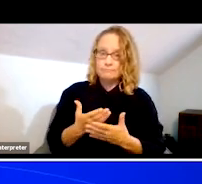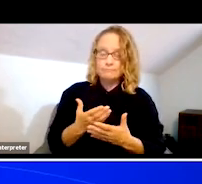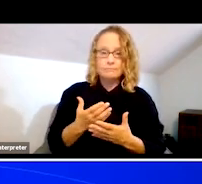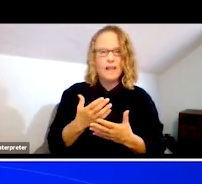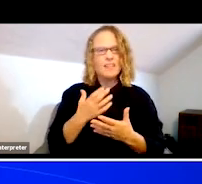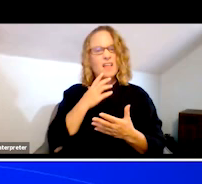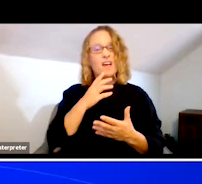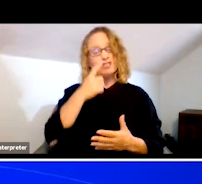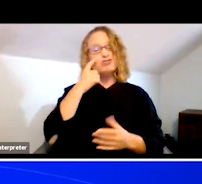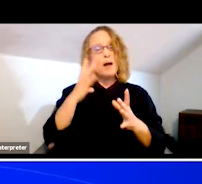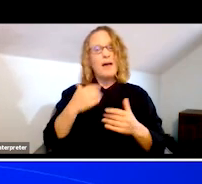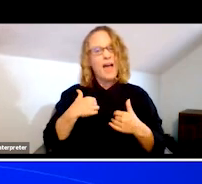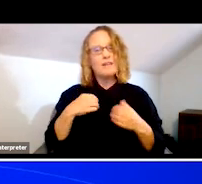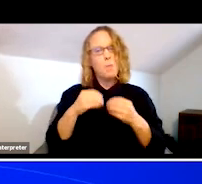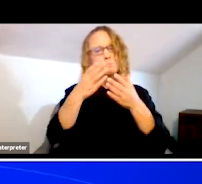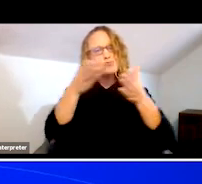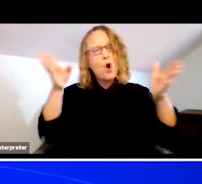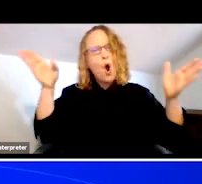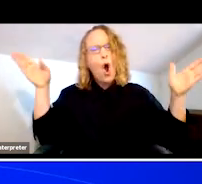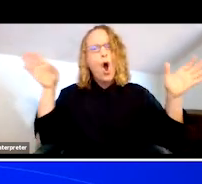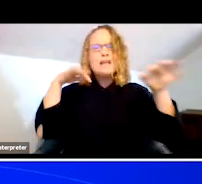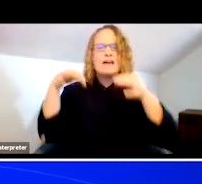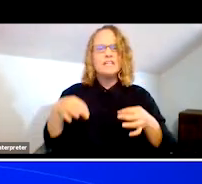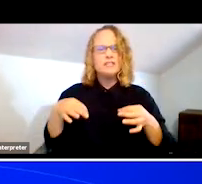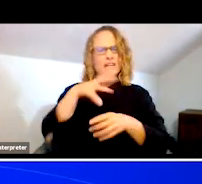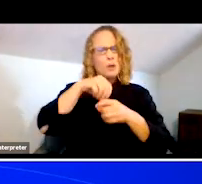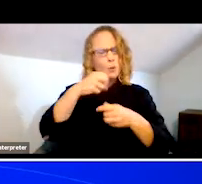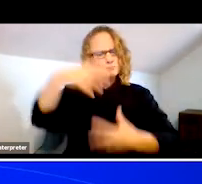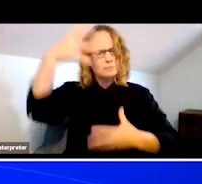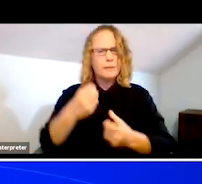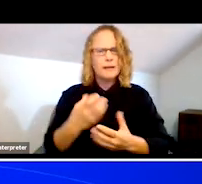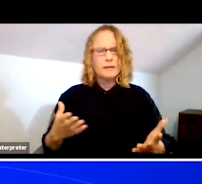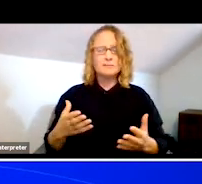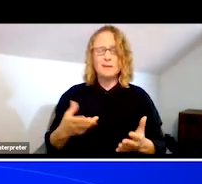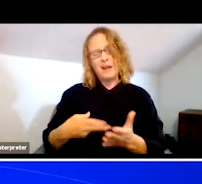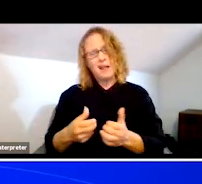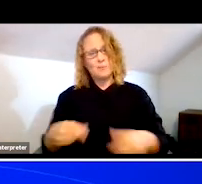Traumatic Life Support, but to my shame and to my embarrassment, it wasn't until like 10 years ago